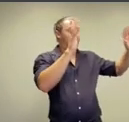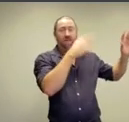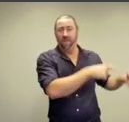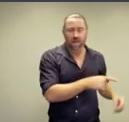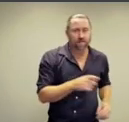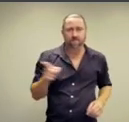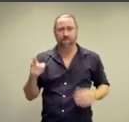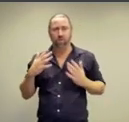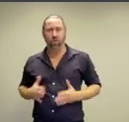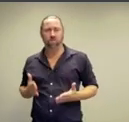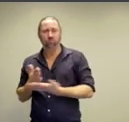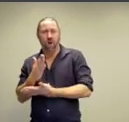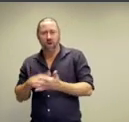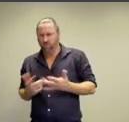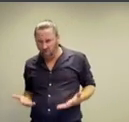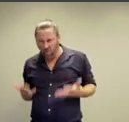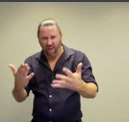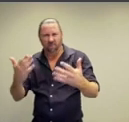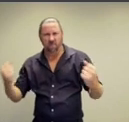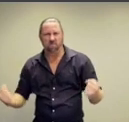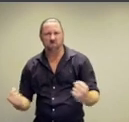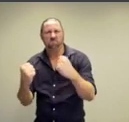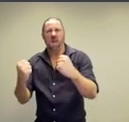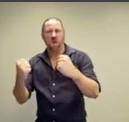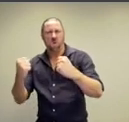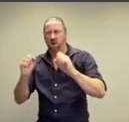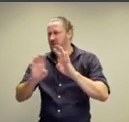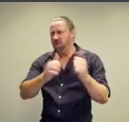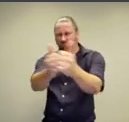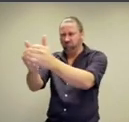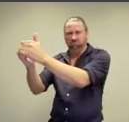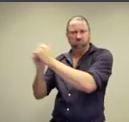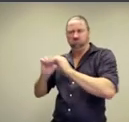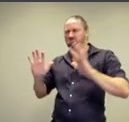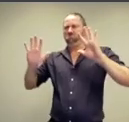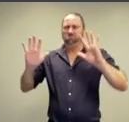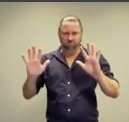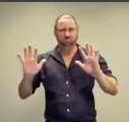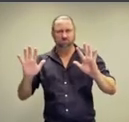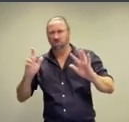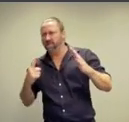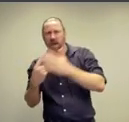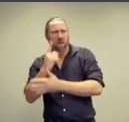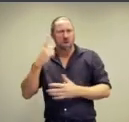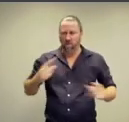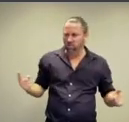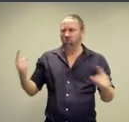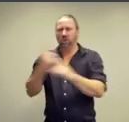know, for human rights and used the jacket to inspire power, like a united front and to take a clear and pointed stance against the status